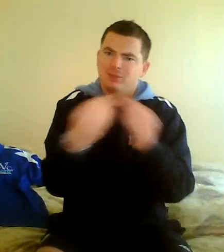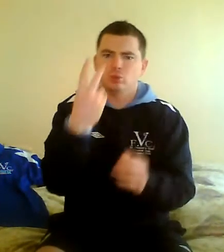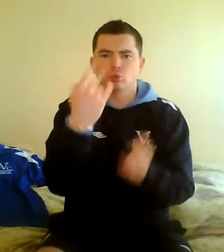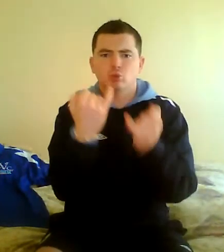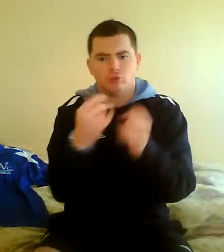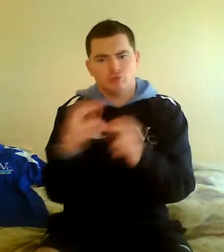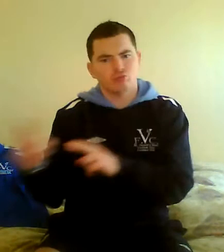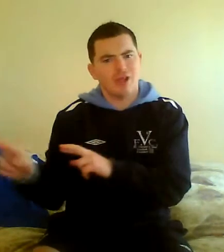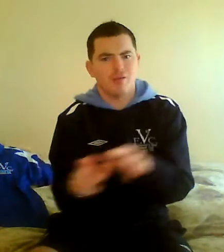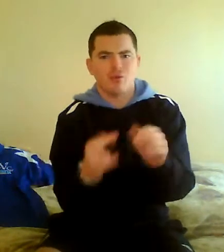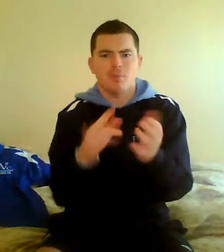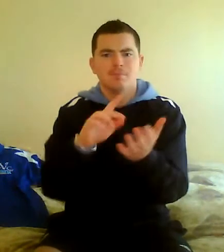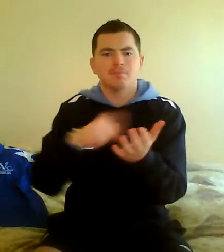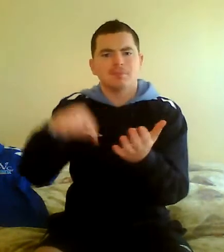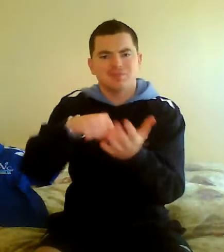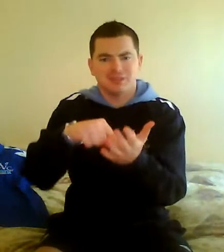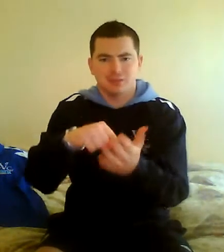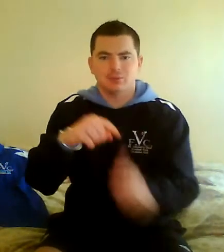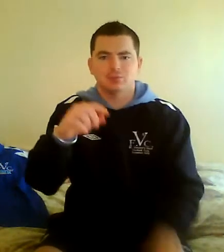We were missing 2 regular central midfielders